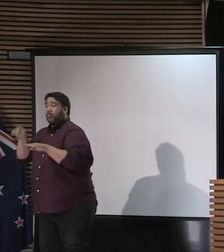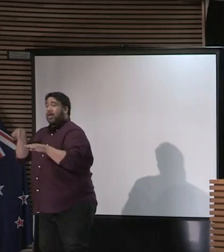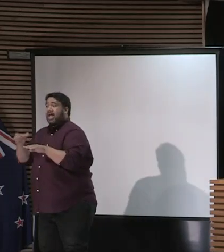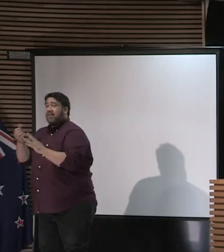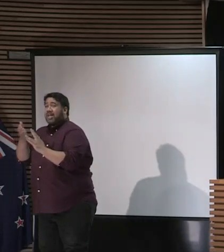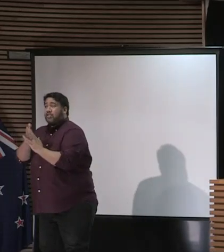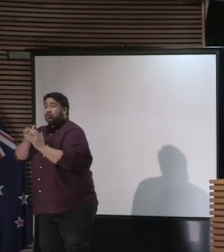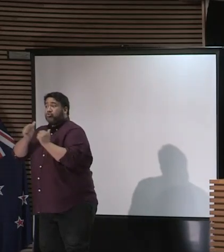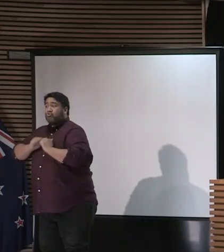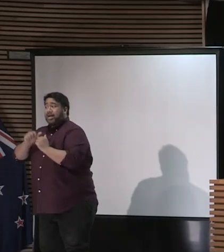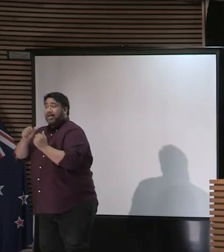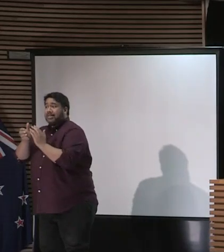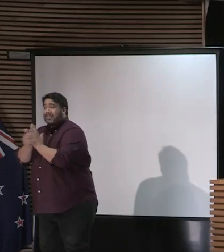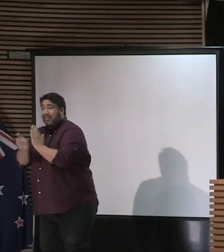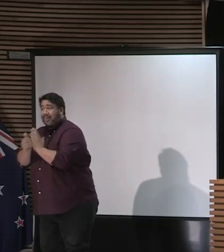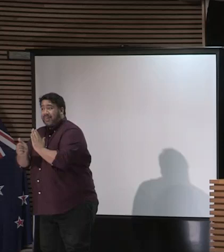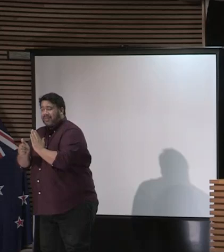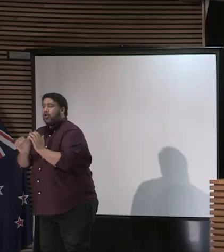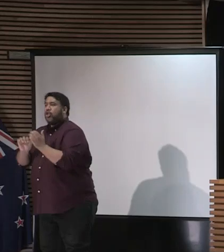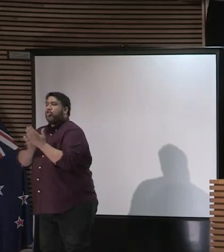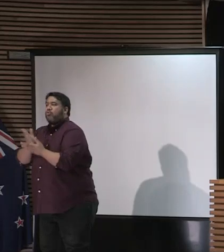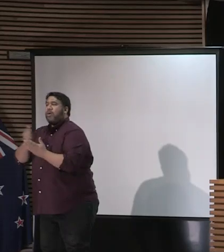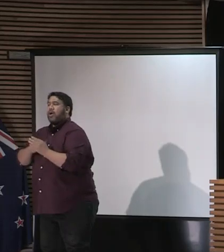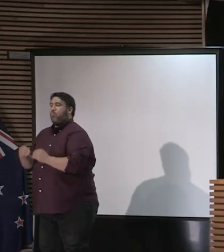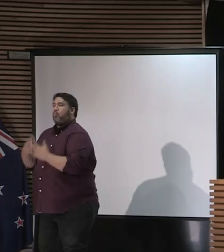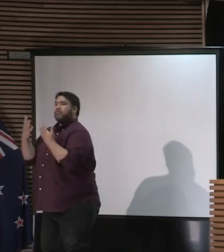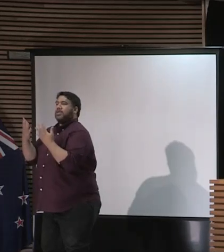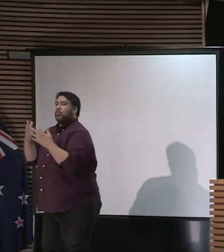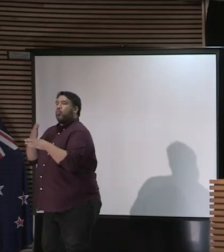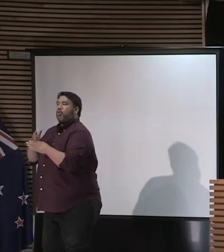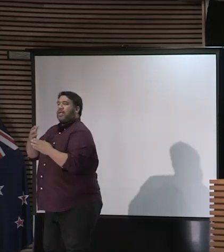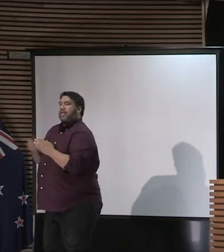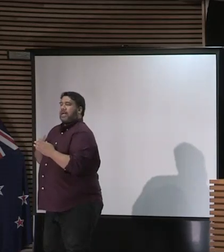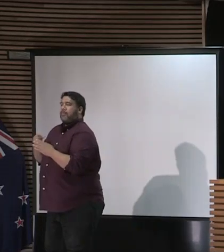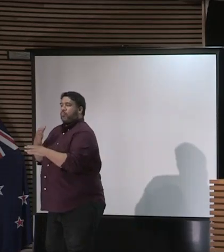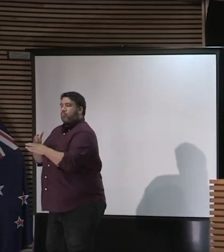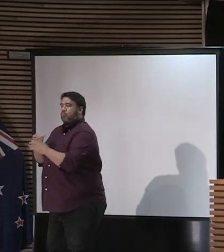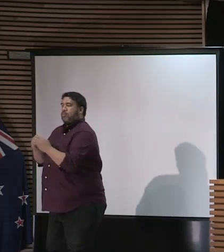training courses for those looking to upskill. You can